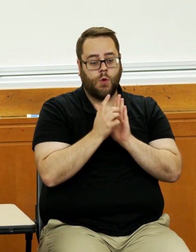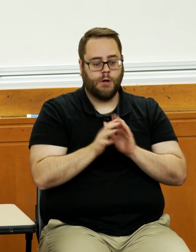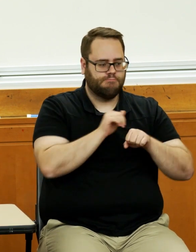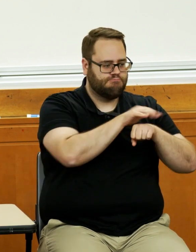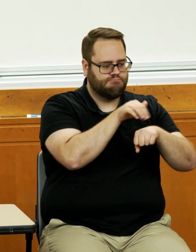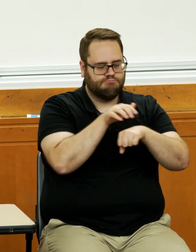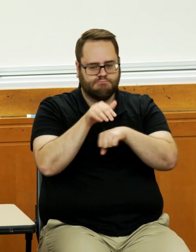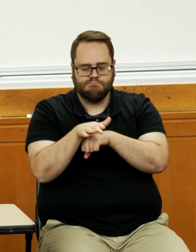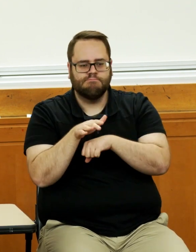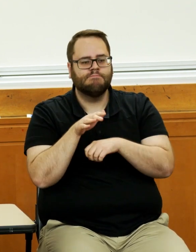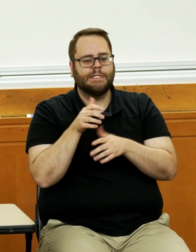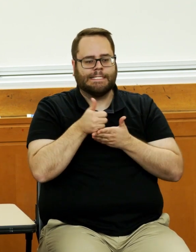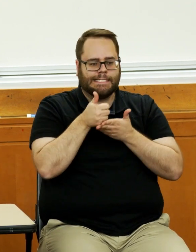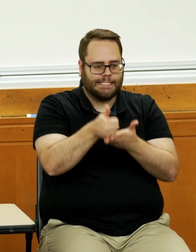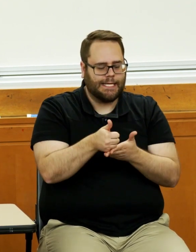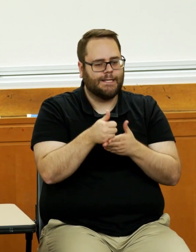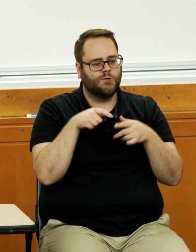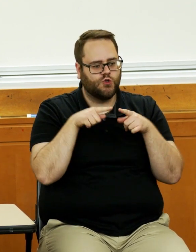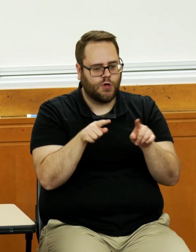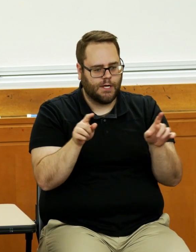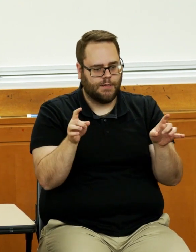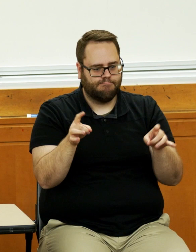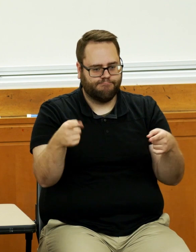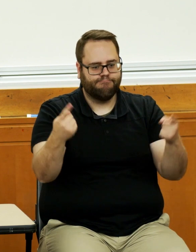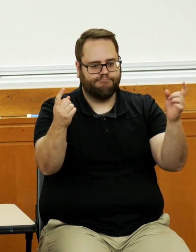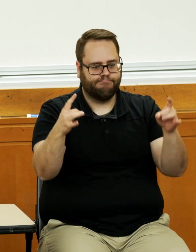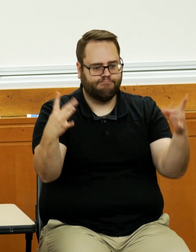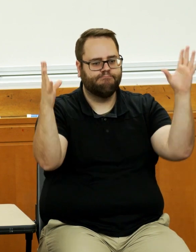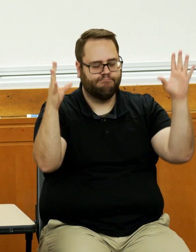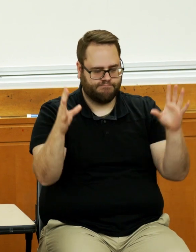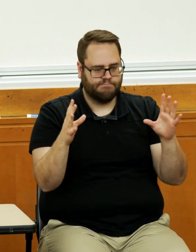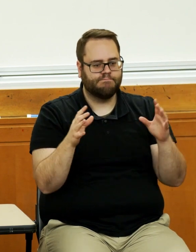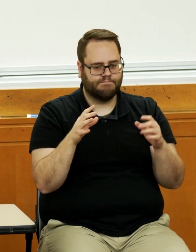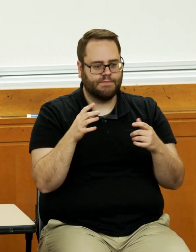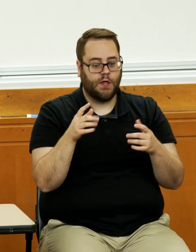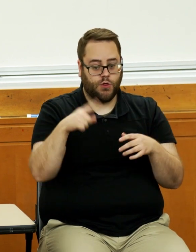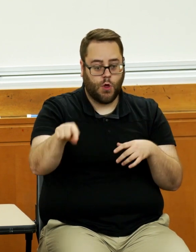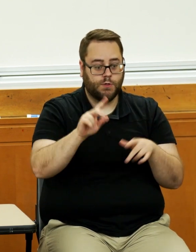tactics to assist in the heat of battle, taking their direction from those fighting on the ground.